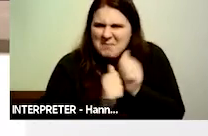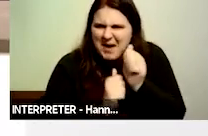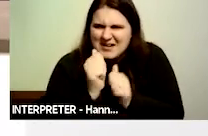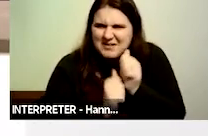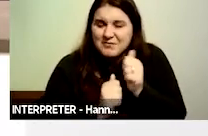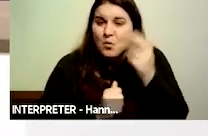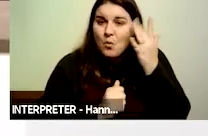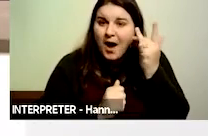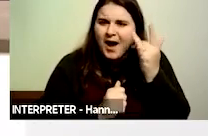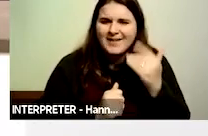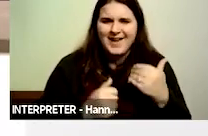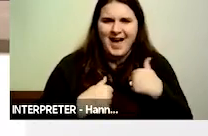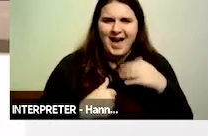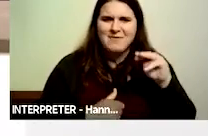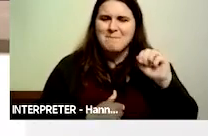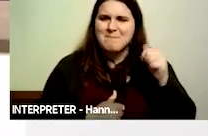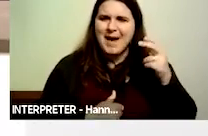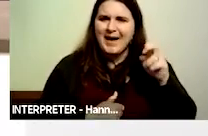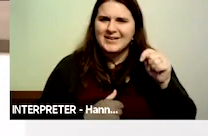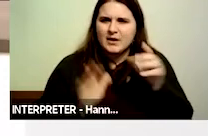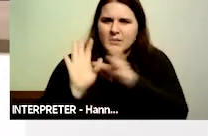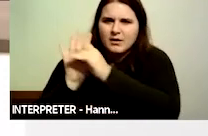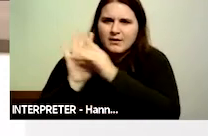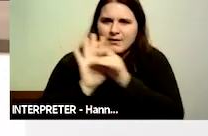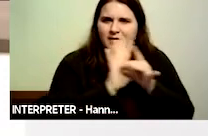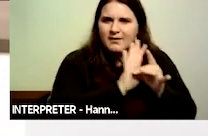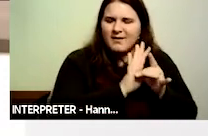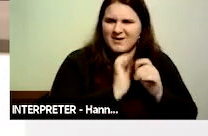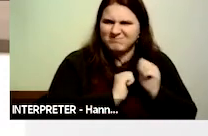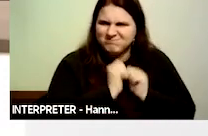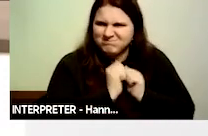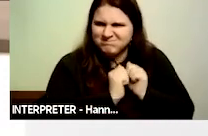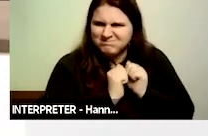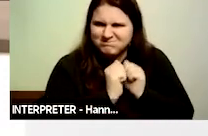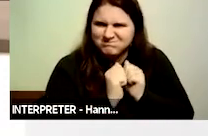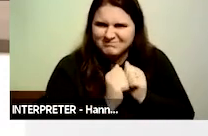Ben Woelk: And some people absolutely post the photos. As you can see,